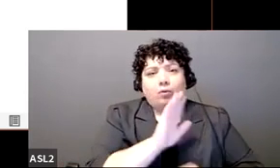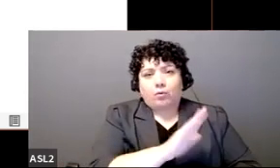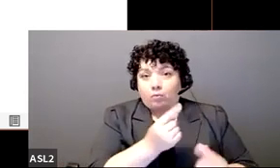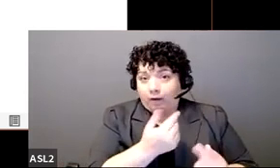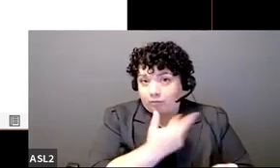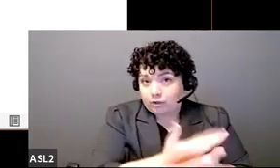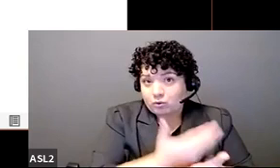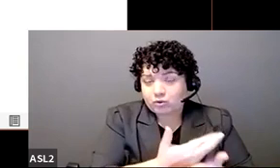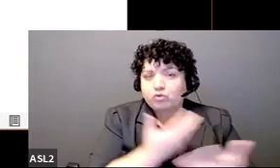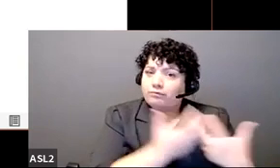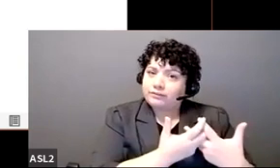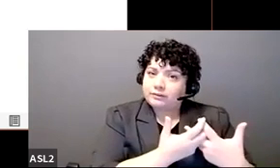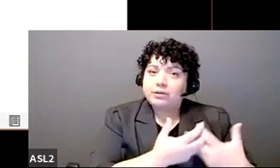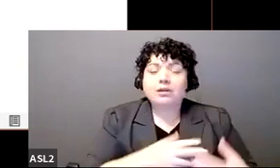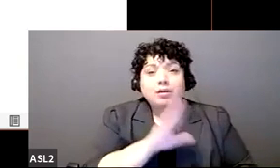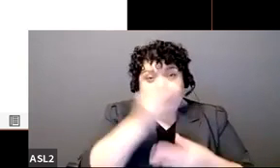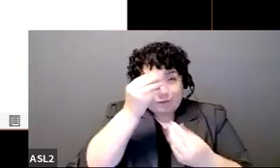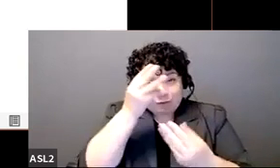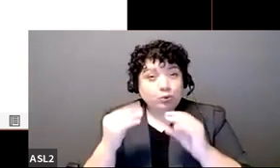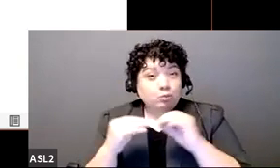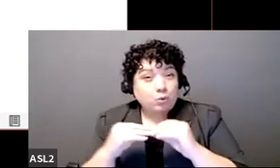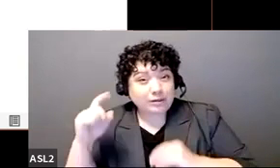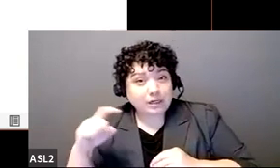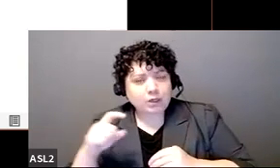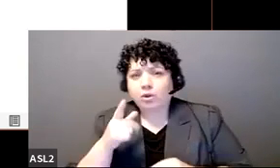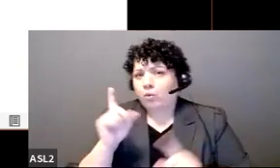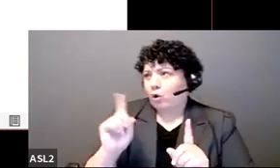where they can find information who can help them and how to contact these people